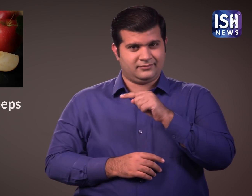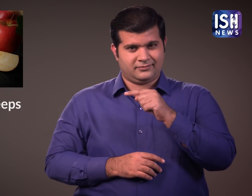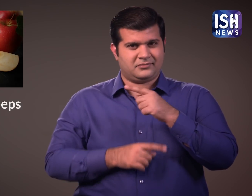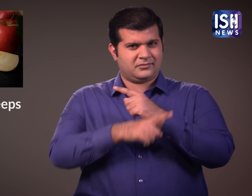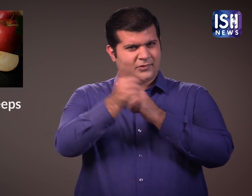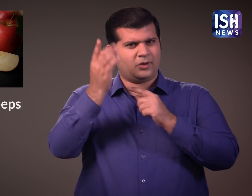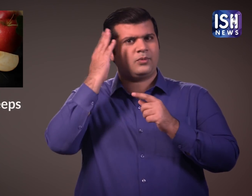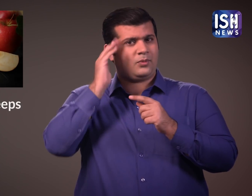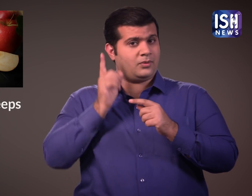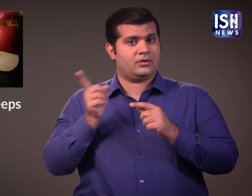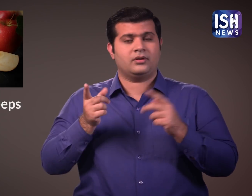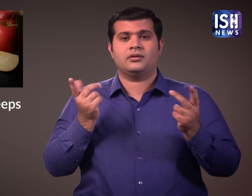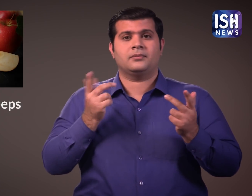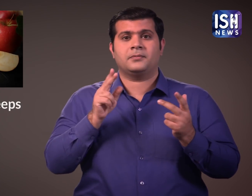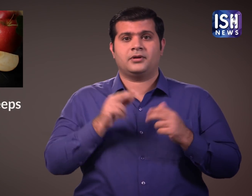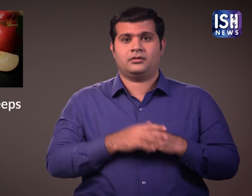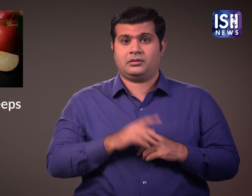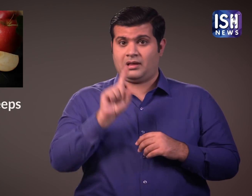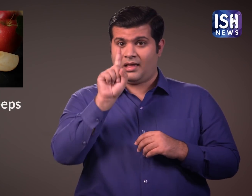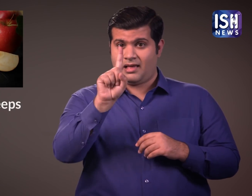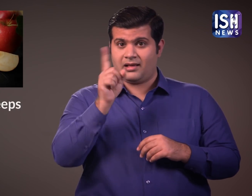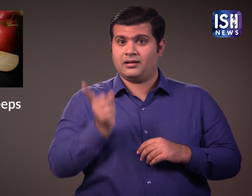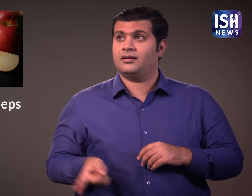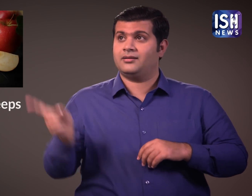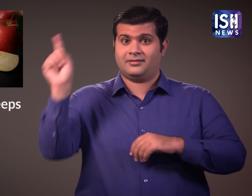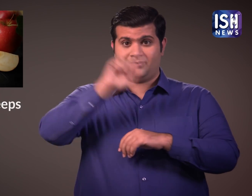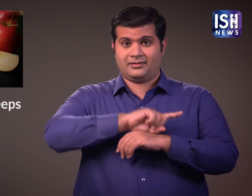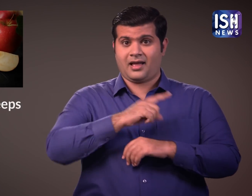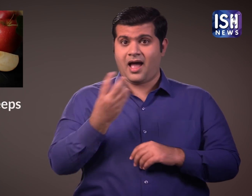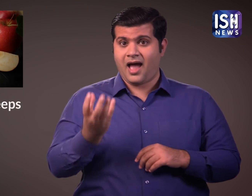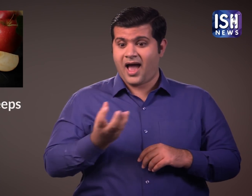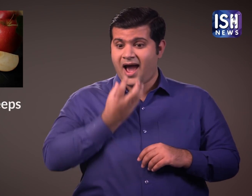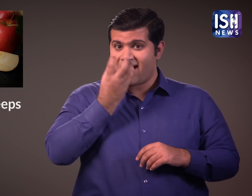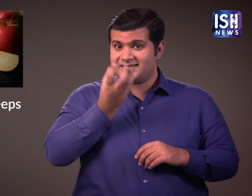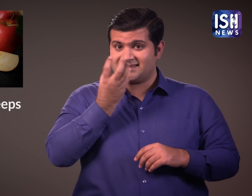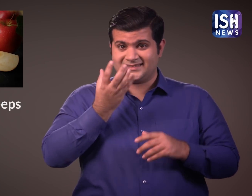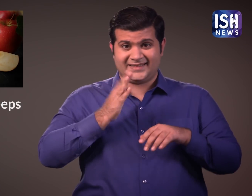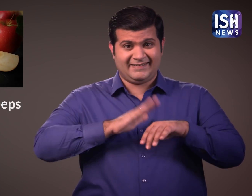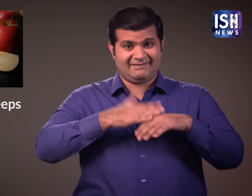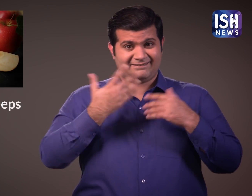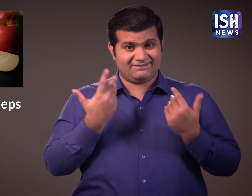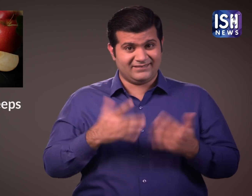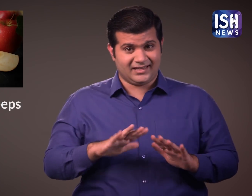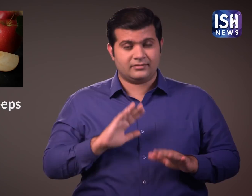You may know about this. It means, if you eat one apple a day,